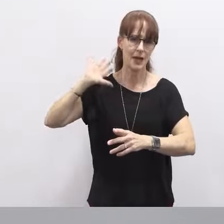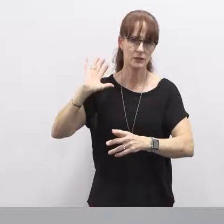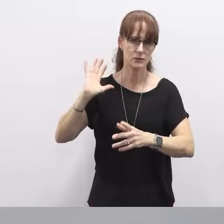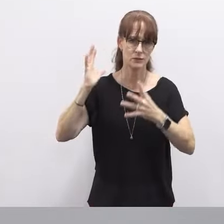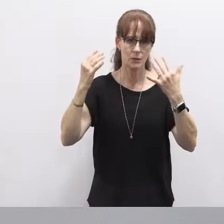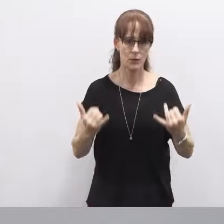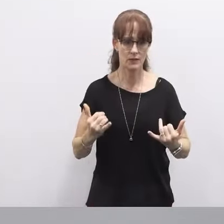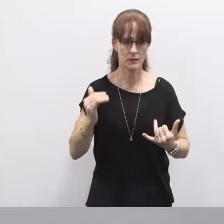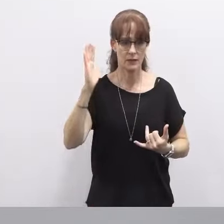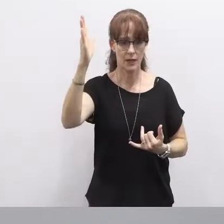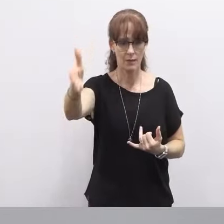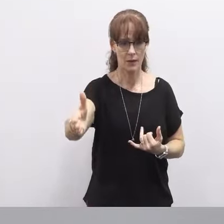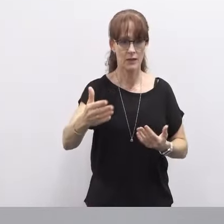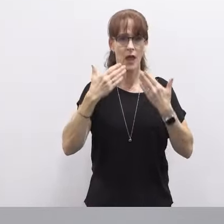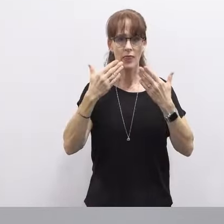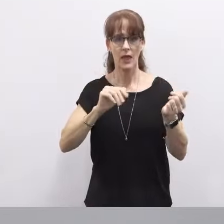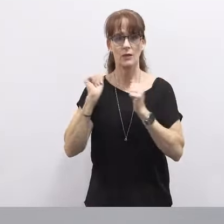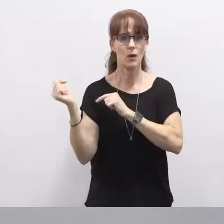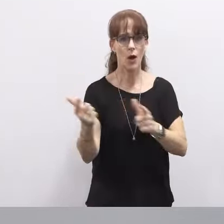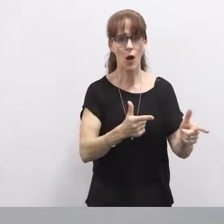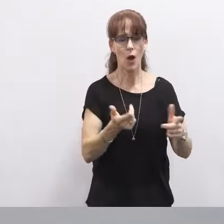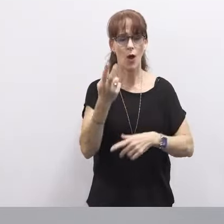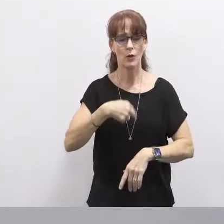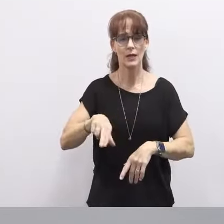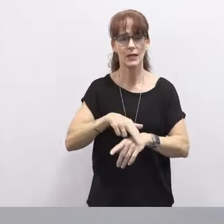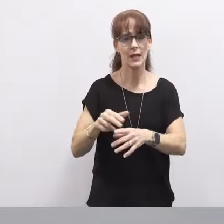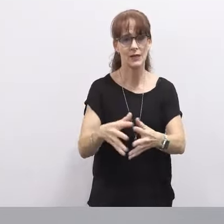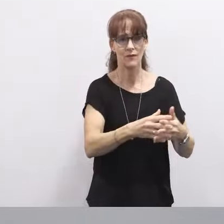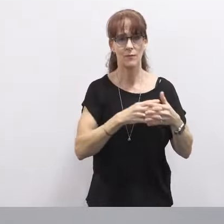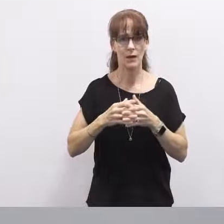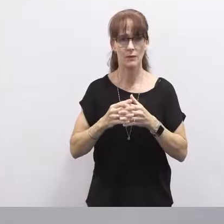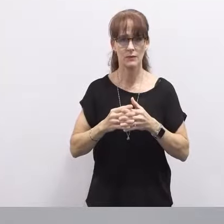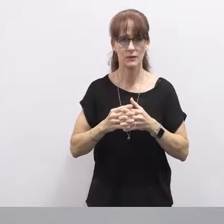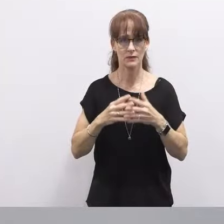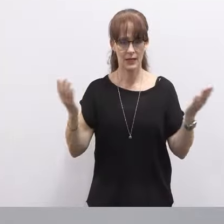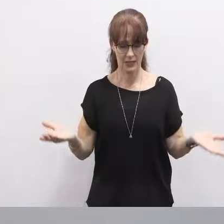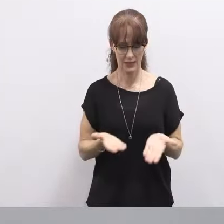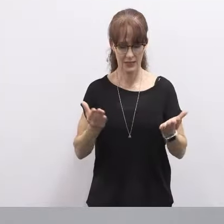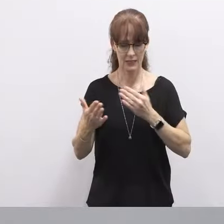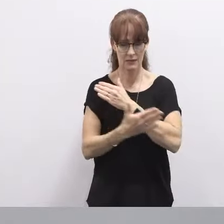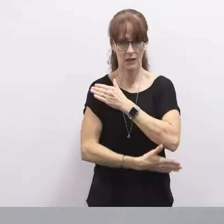Thank you to all native Americans in this country. With that said,